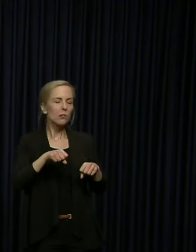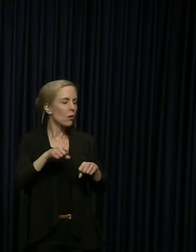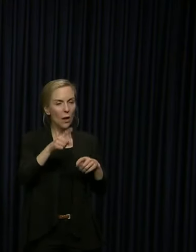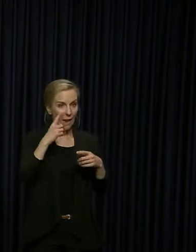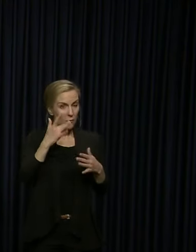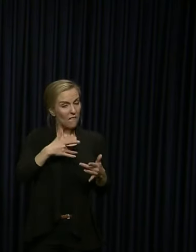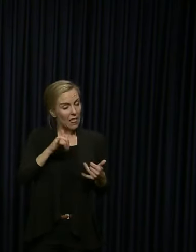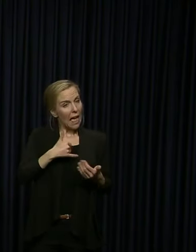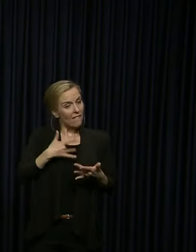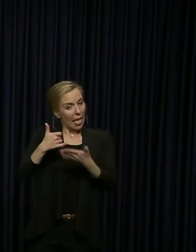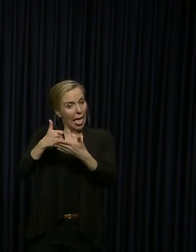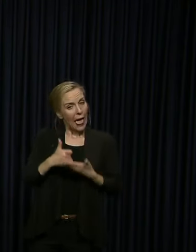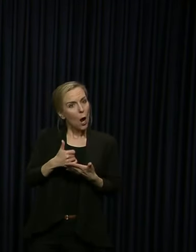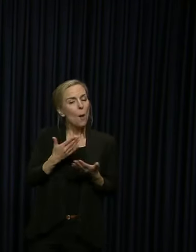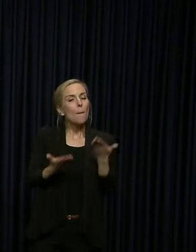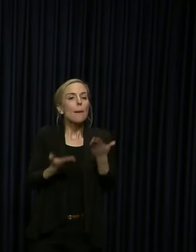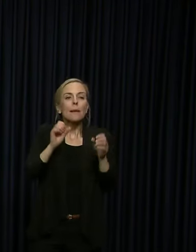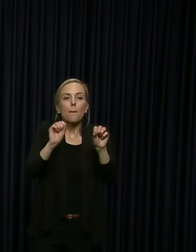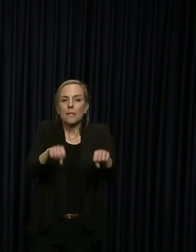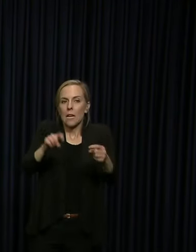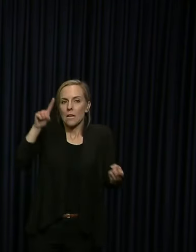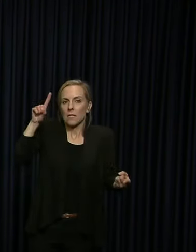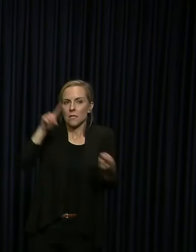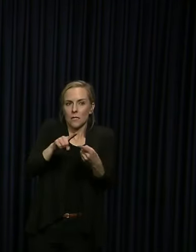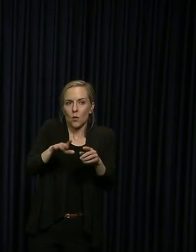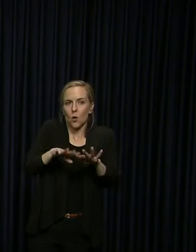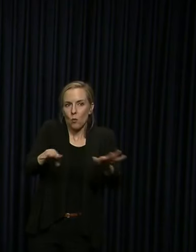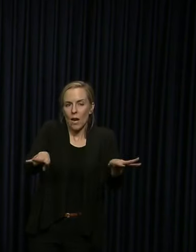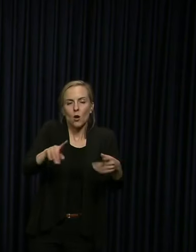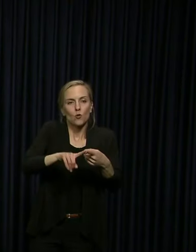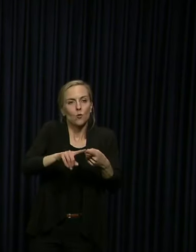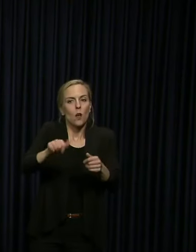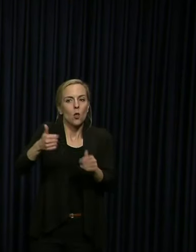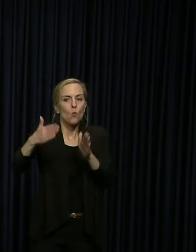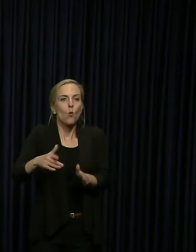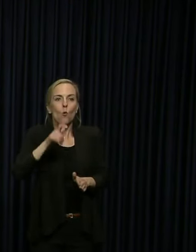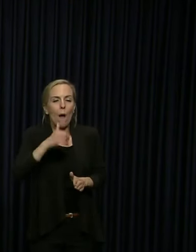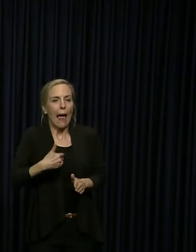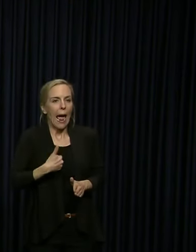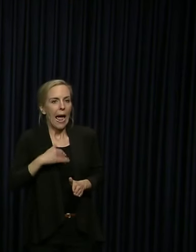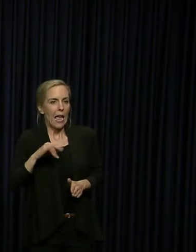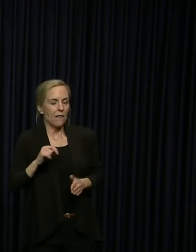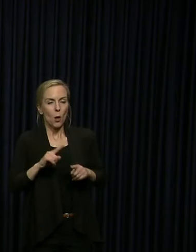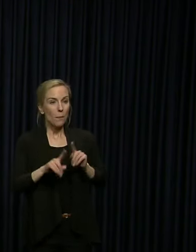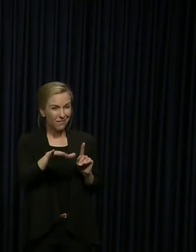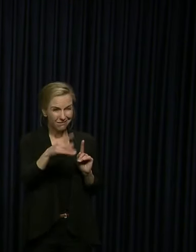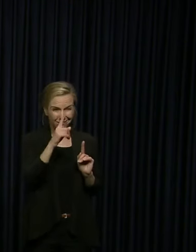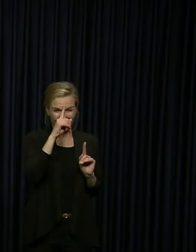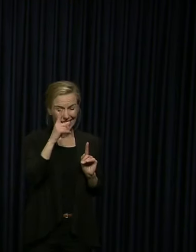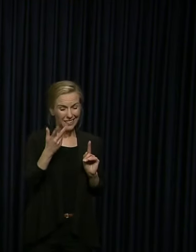NEW AGREEMENT THAT WE'RE PRETTY EXCITED ABOUT, AND IT'S WITH GRAVITY DIAGNOSTICS IN NORTHERN KENTUCKY.